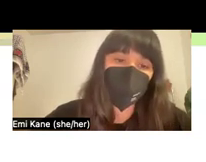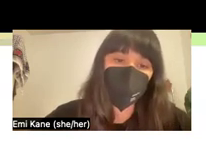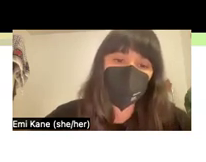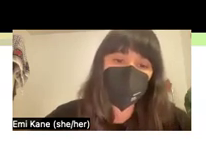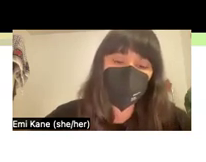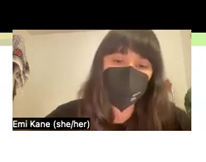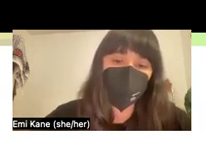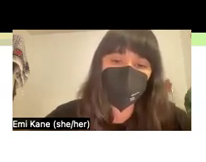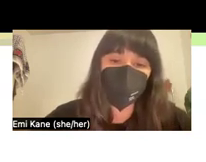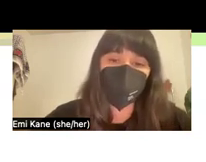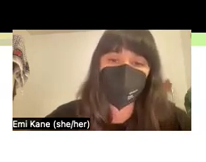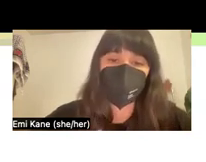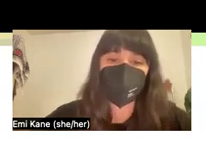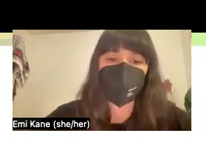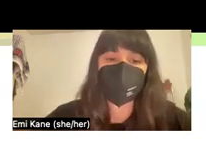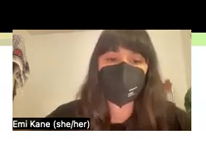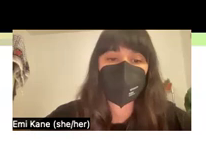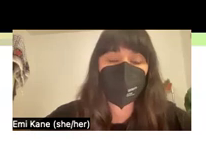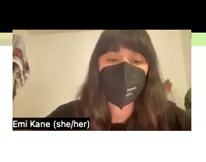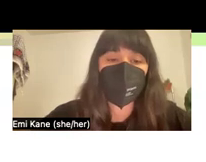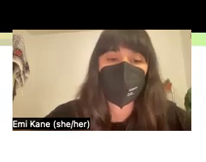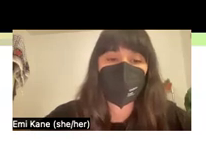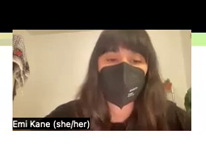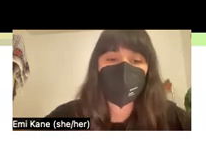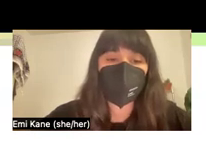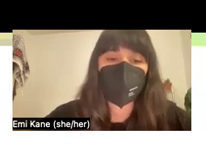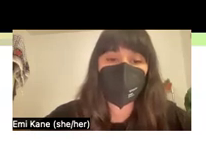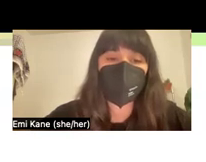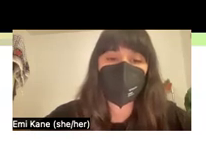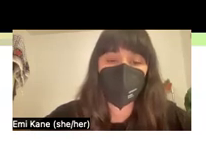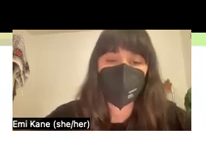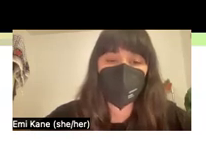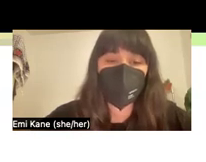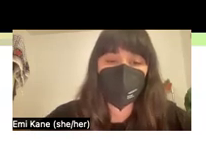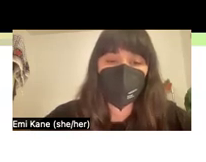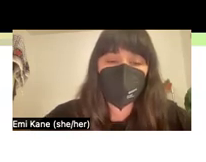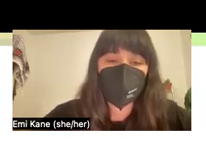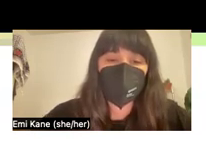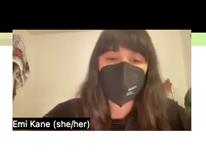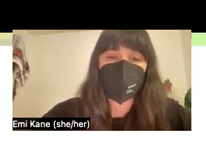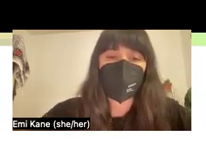at higher risk of developing long covid for a number of reasons um it's incredibly common